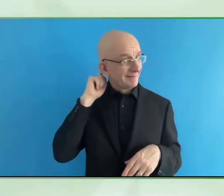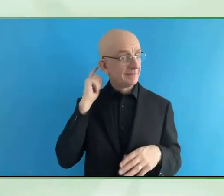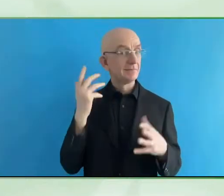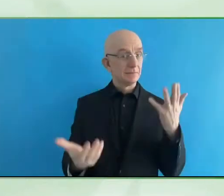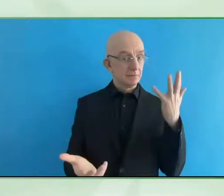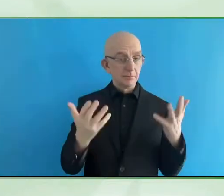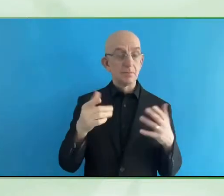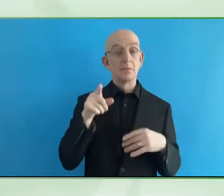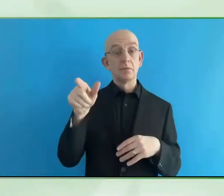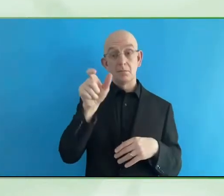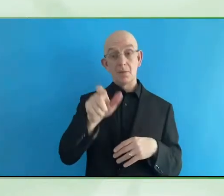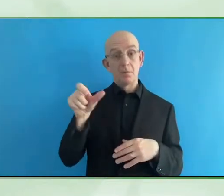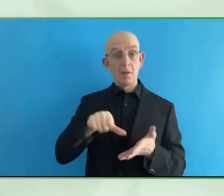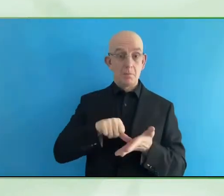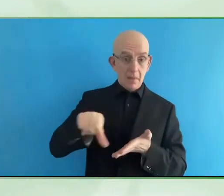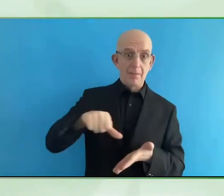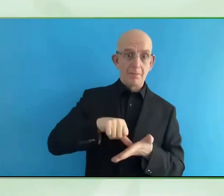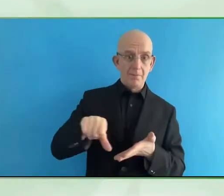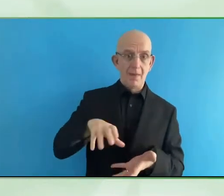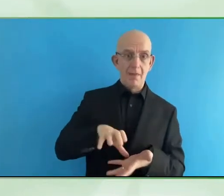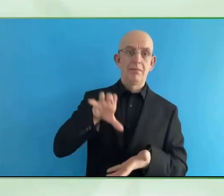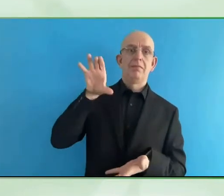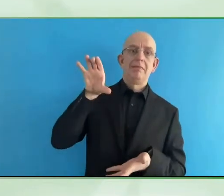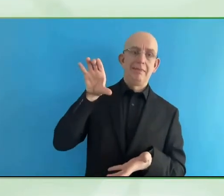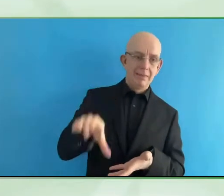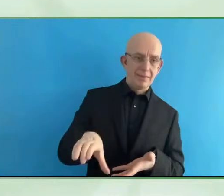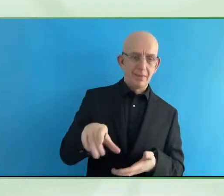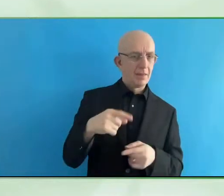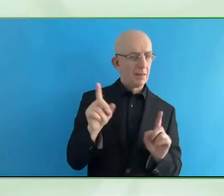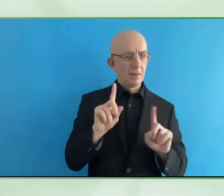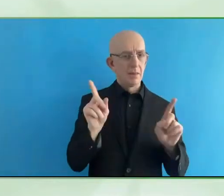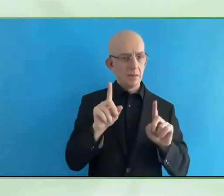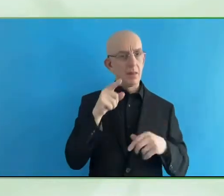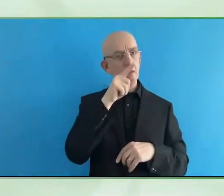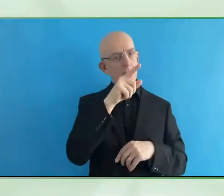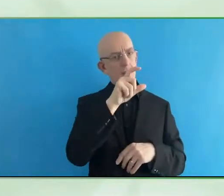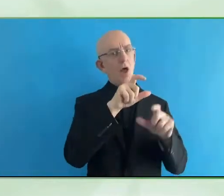Well, if they can do that with furniture in IKEA, they can definitely do this!